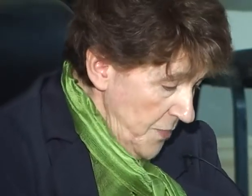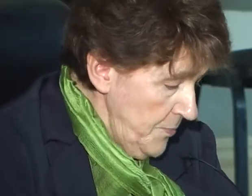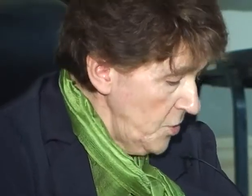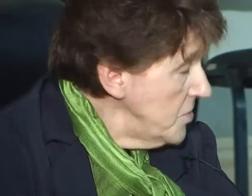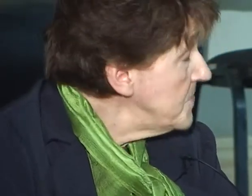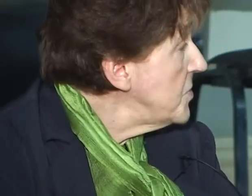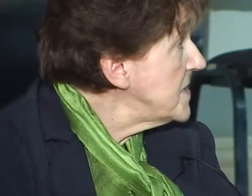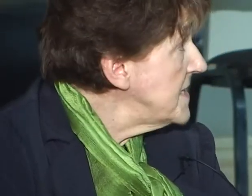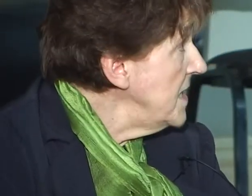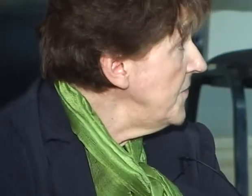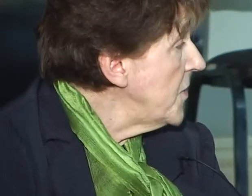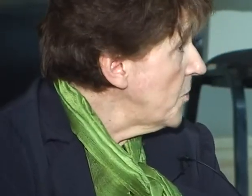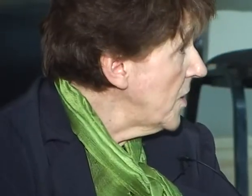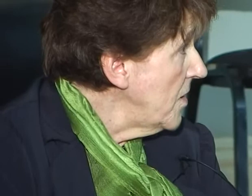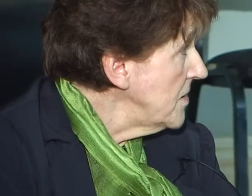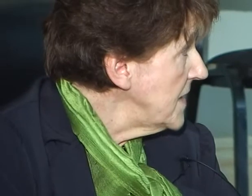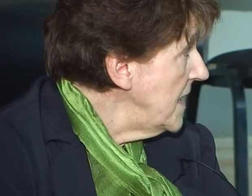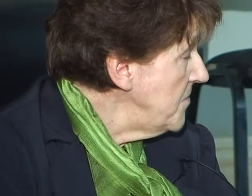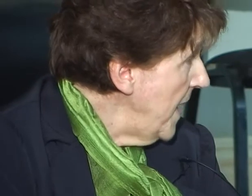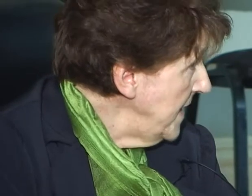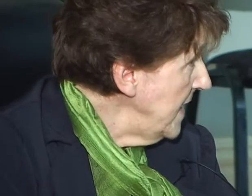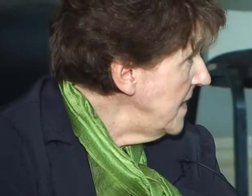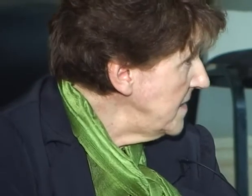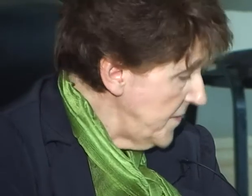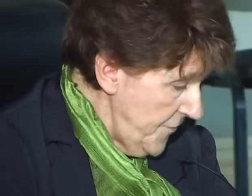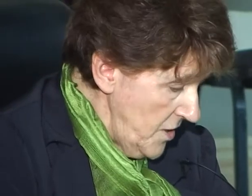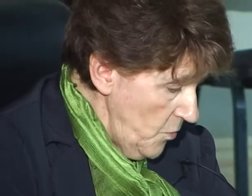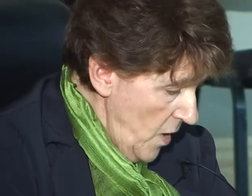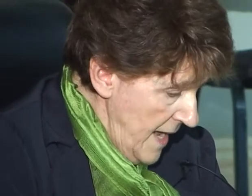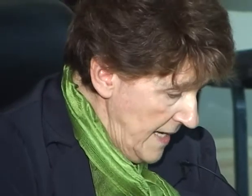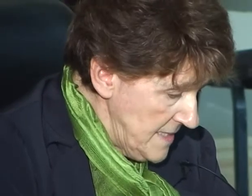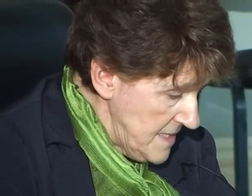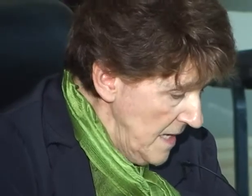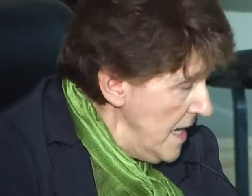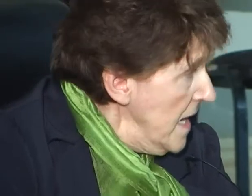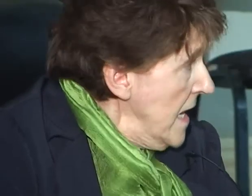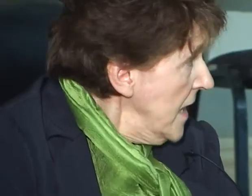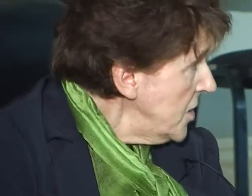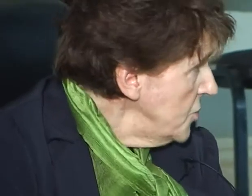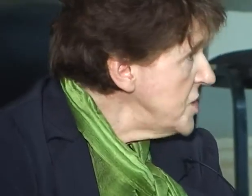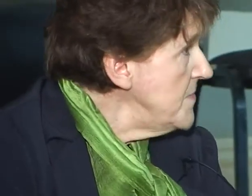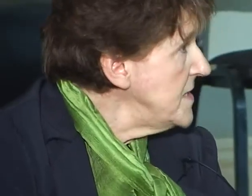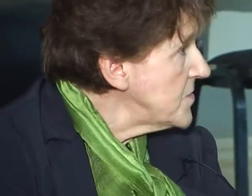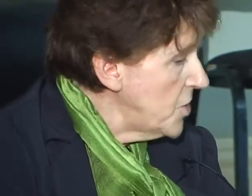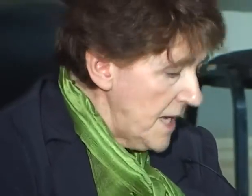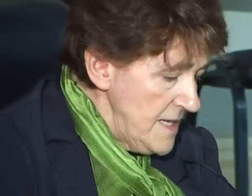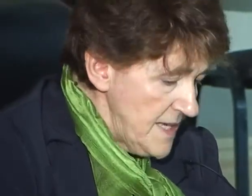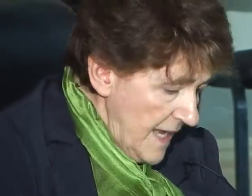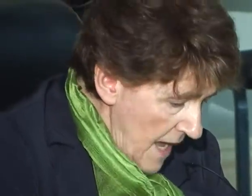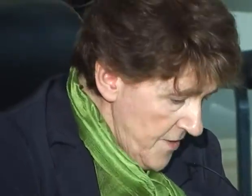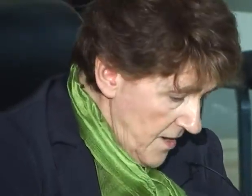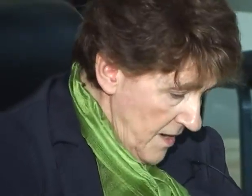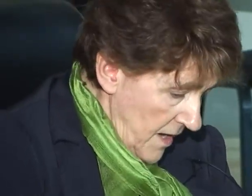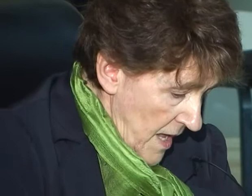people who perceive the world in many different ways. Inclusion means working together.